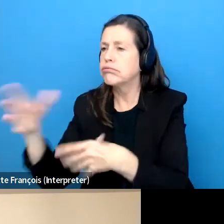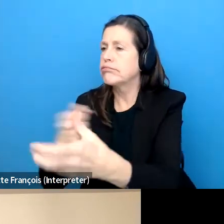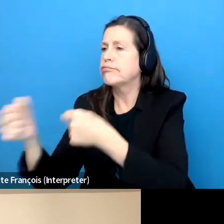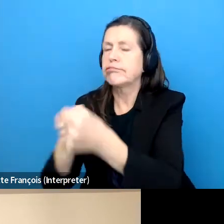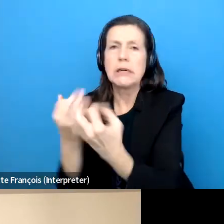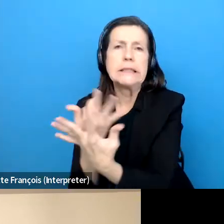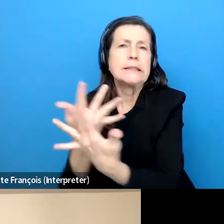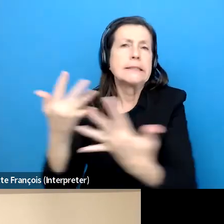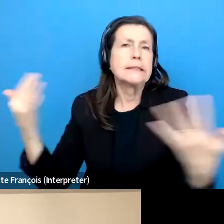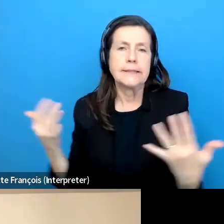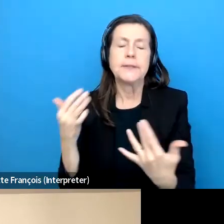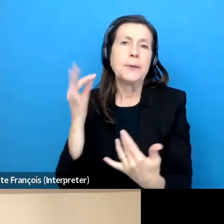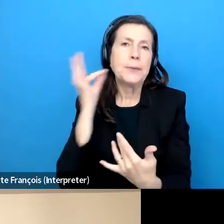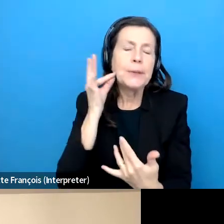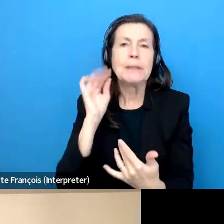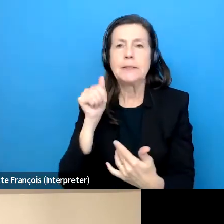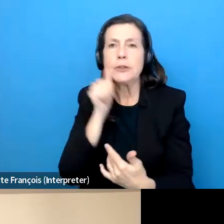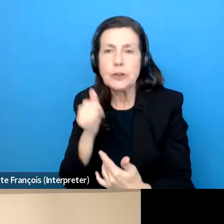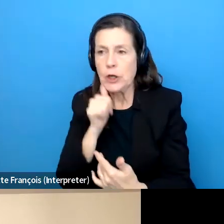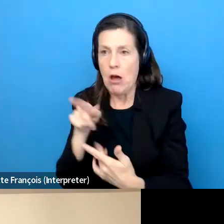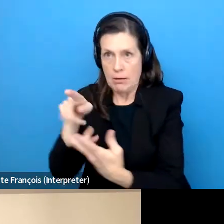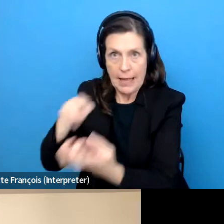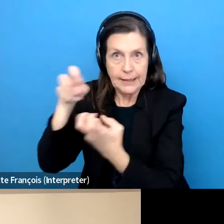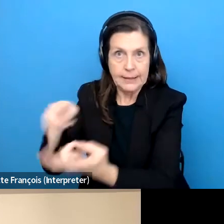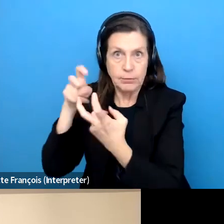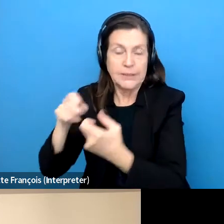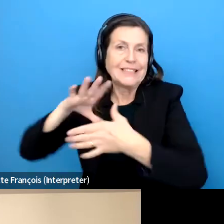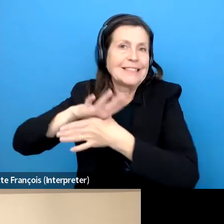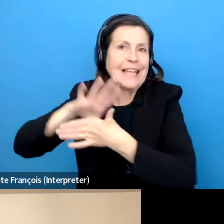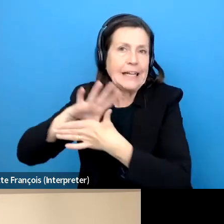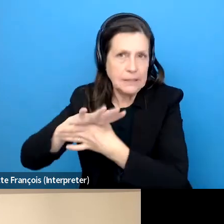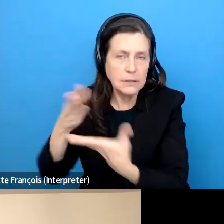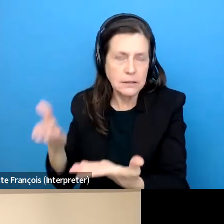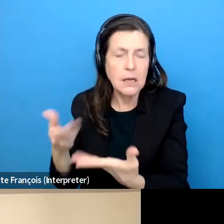It further acknowledges the definition of trafficking extends